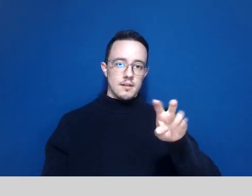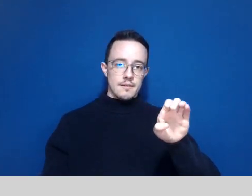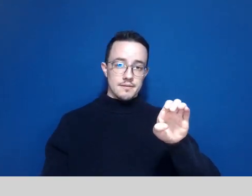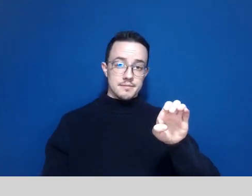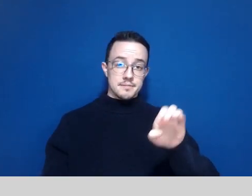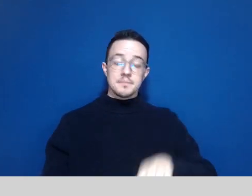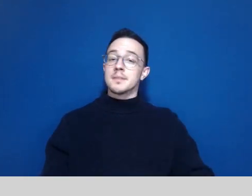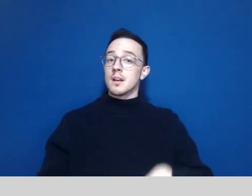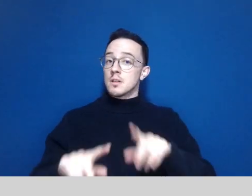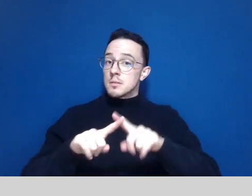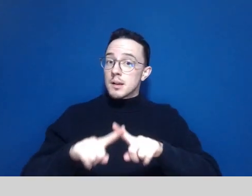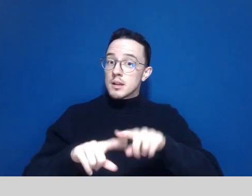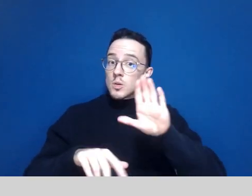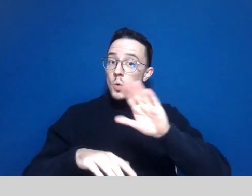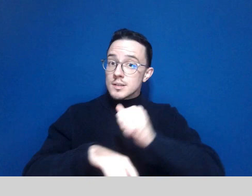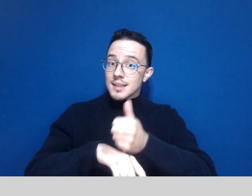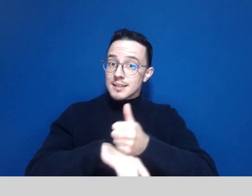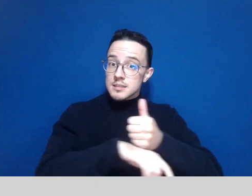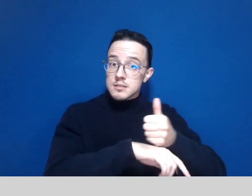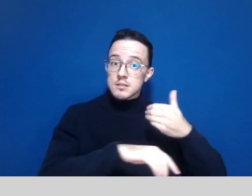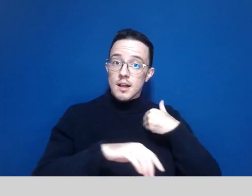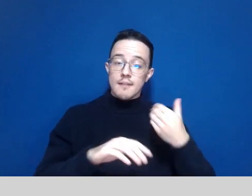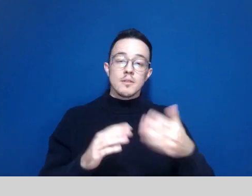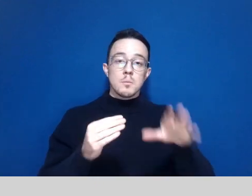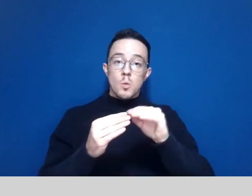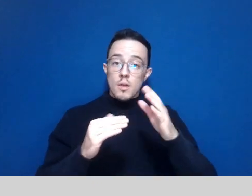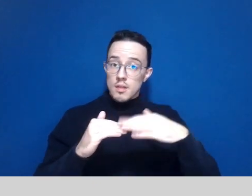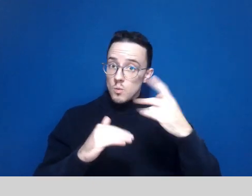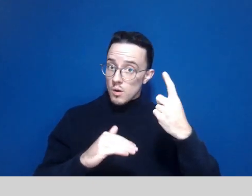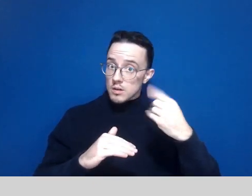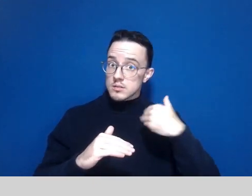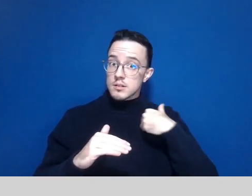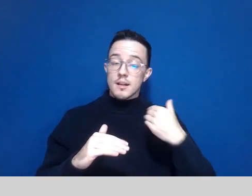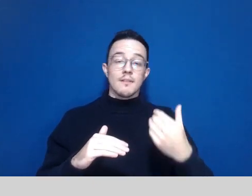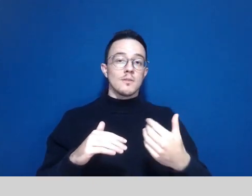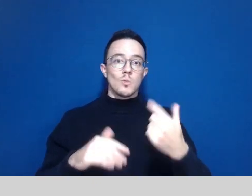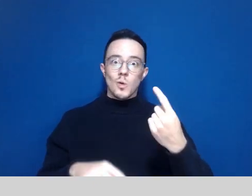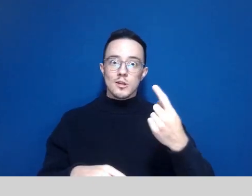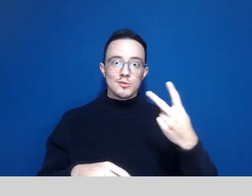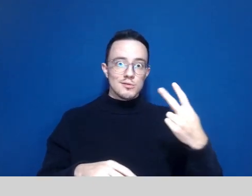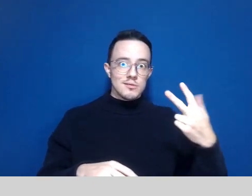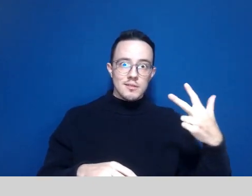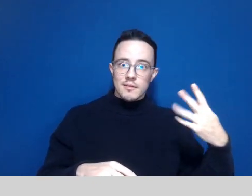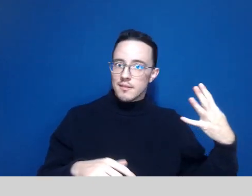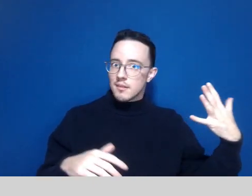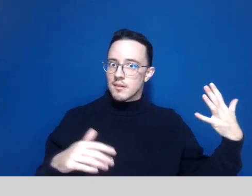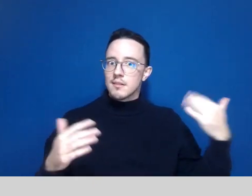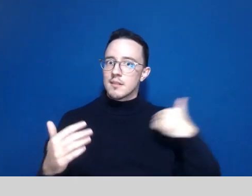Now, depending on what your settings are you could have more than one alternative. You can have, you know, three or four alternatives.